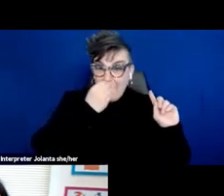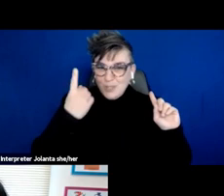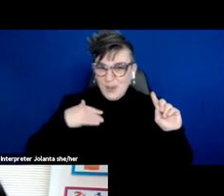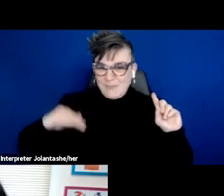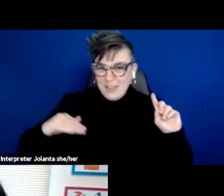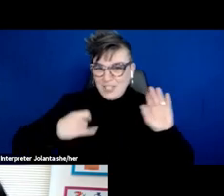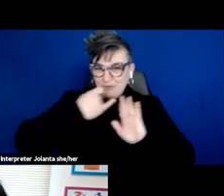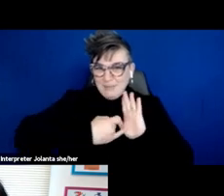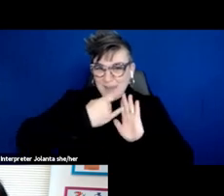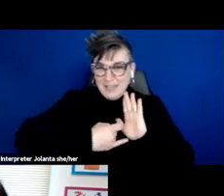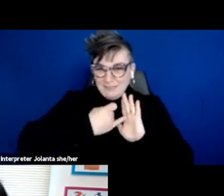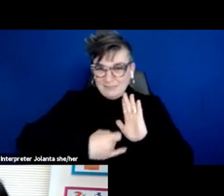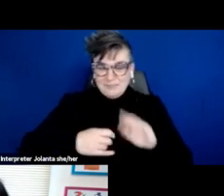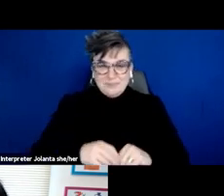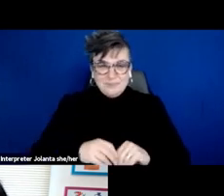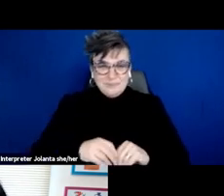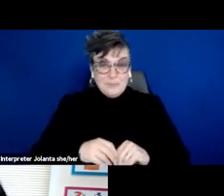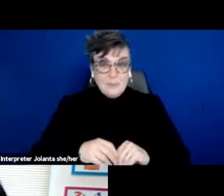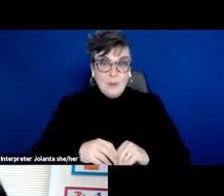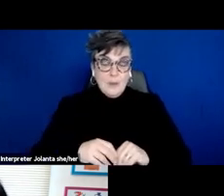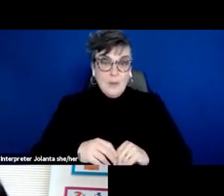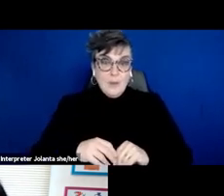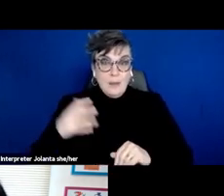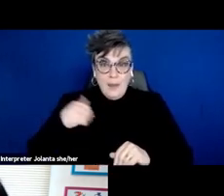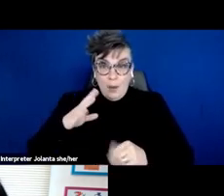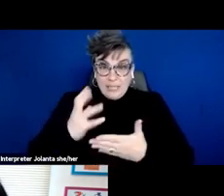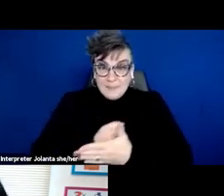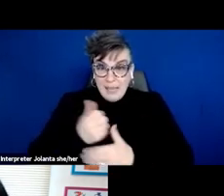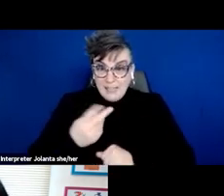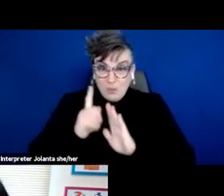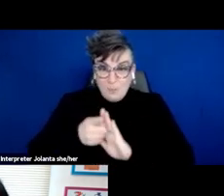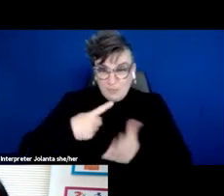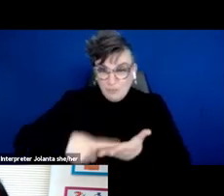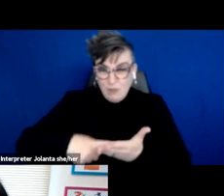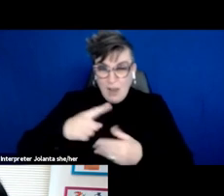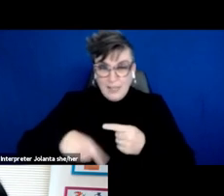I'm going to spend a few minutes talking about healthcare experiences during the perinatal